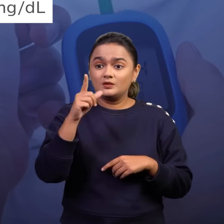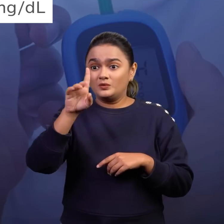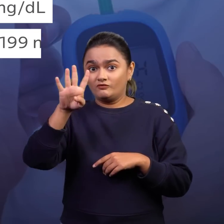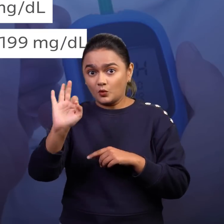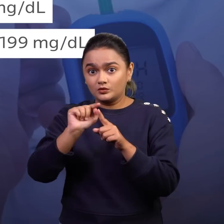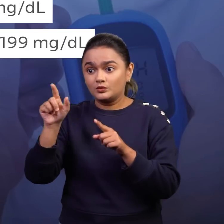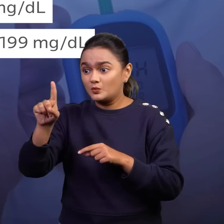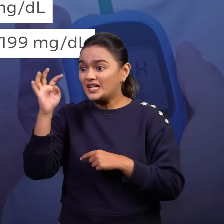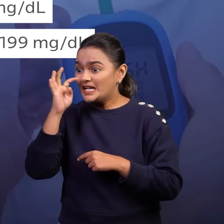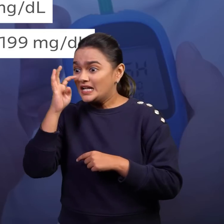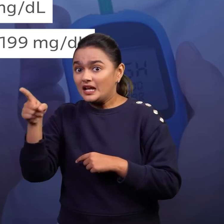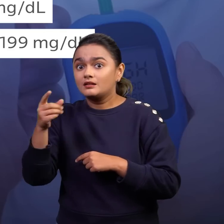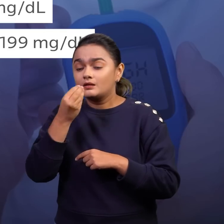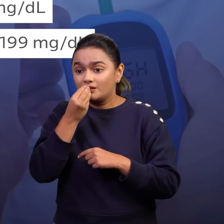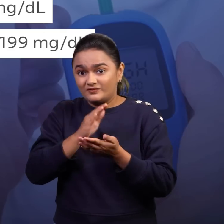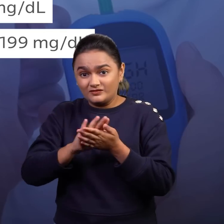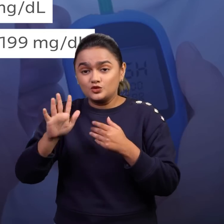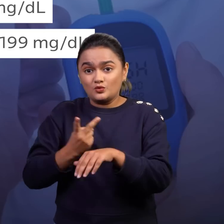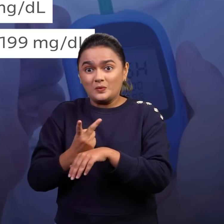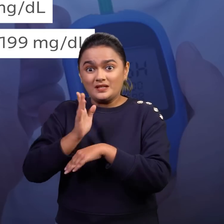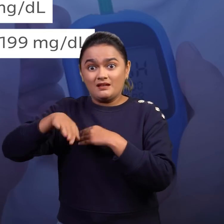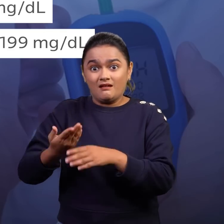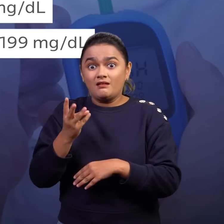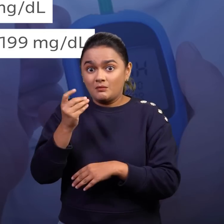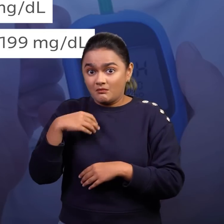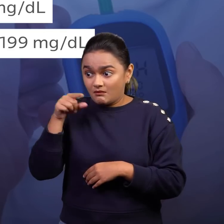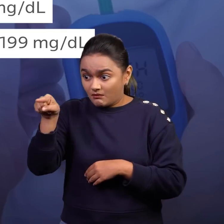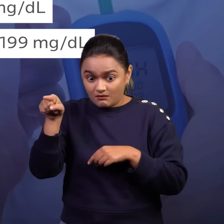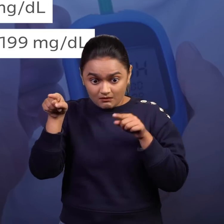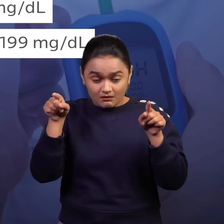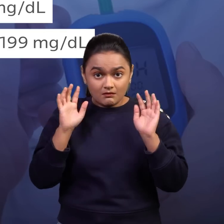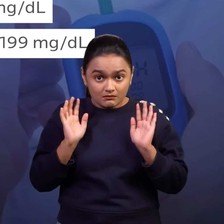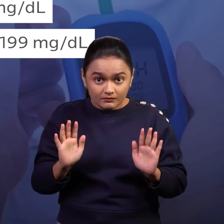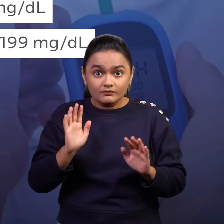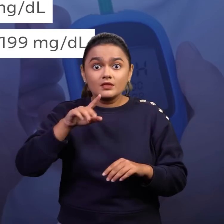and the level 2 hours after eating is between 140-199 mg/dL,